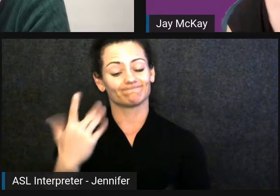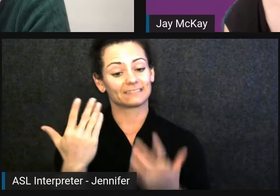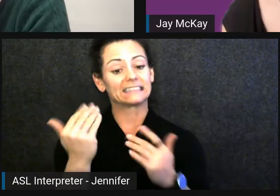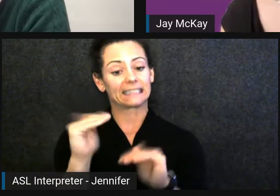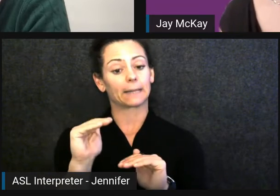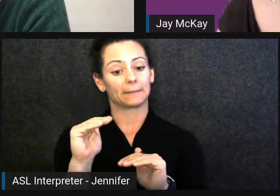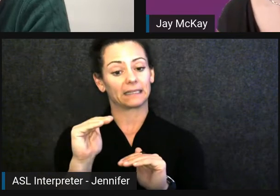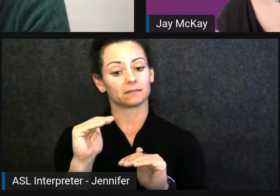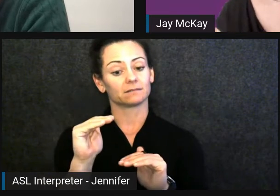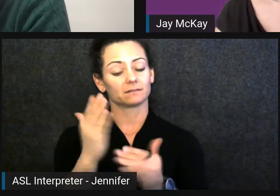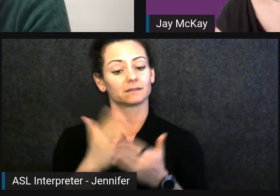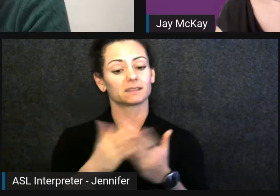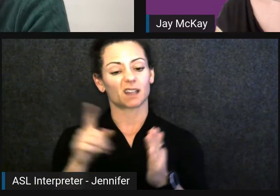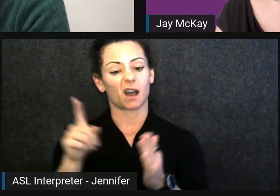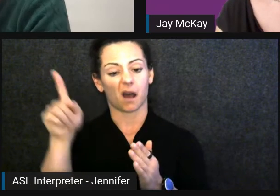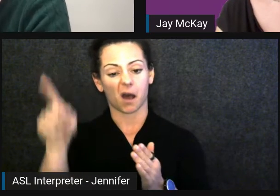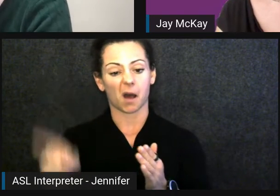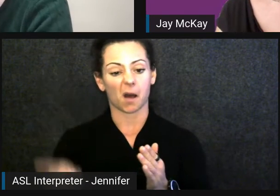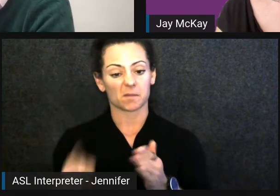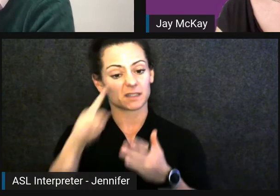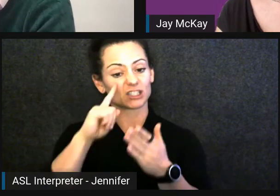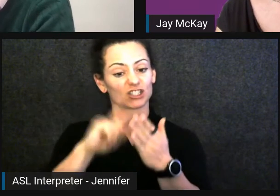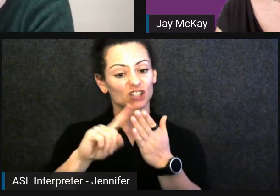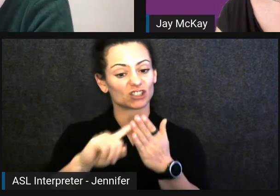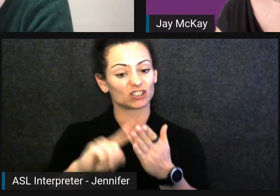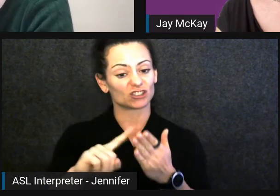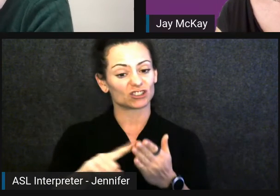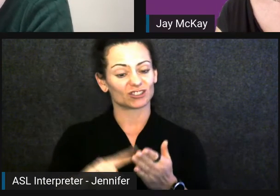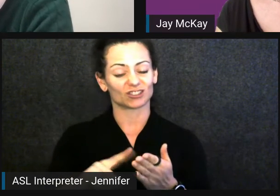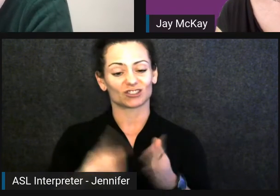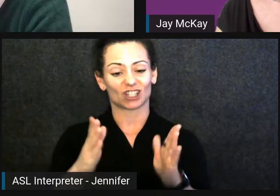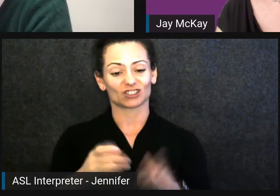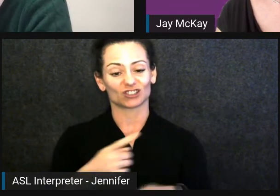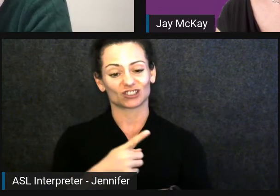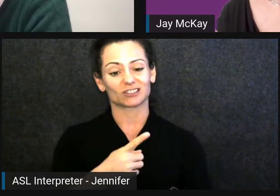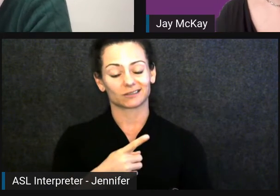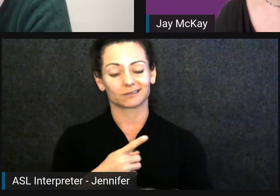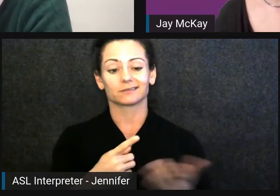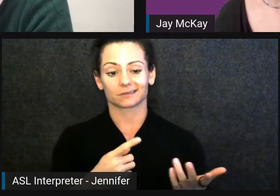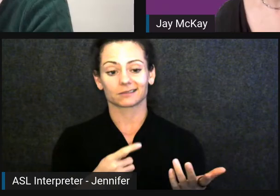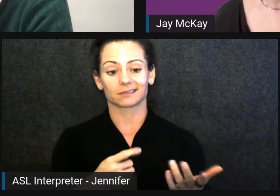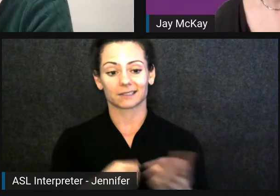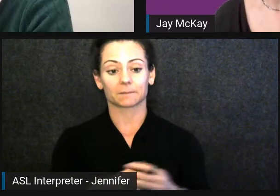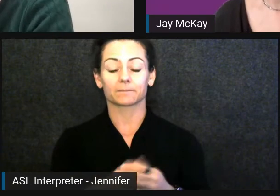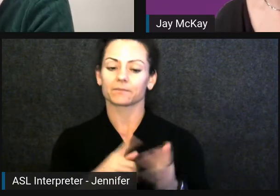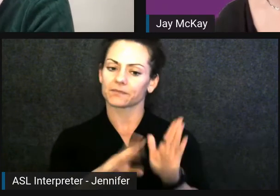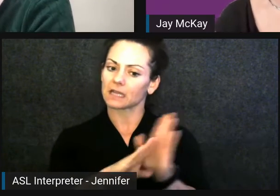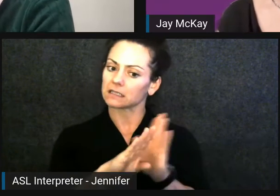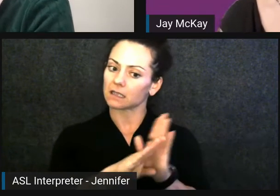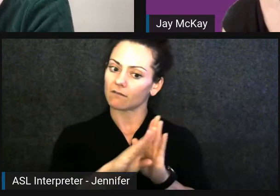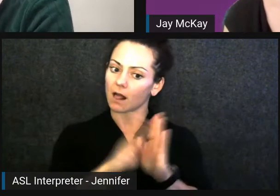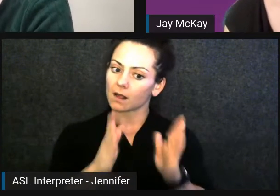They are not as much as the developers of these checkers may try. They're not intelligent at all.